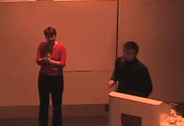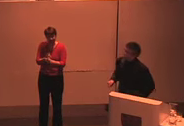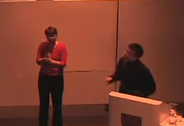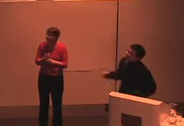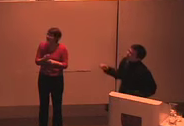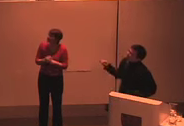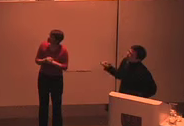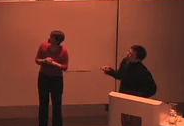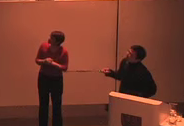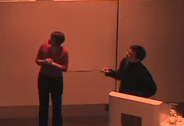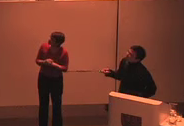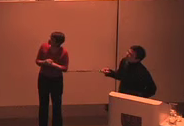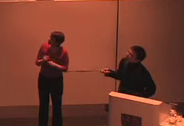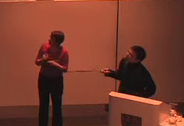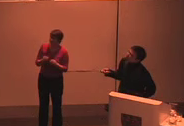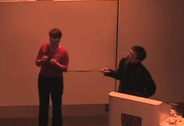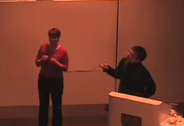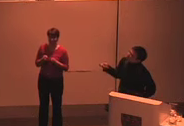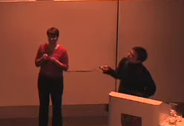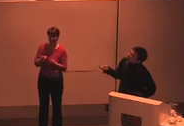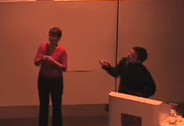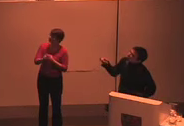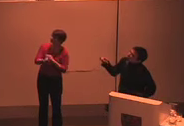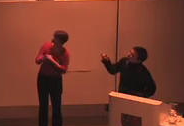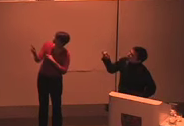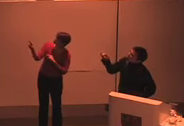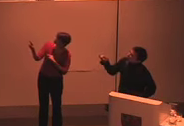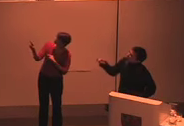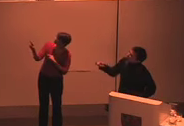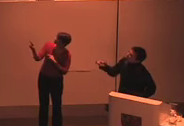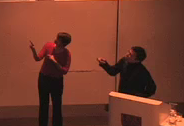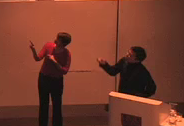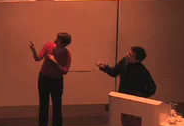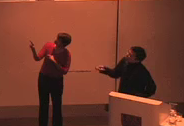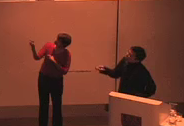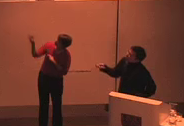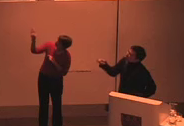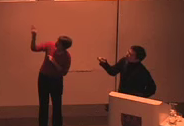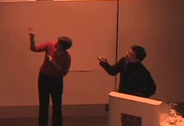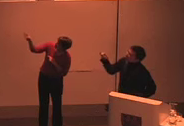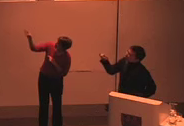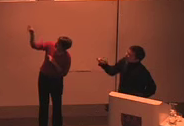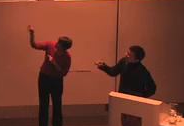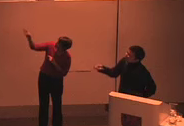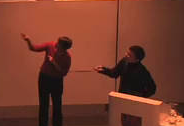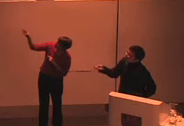But from the street, this big box is, of course, very big,